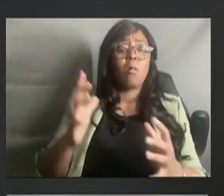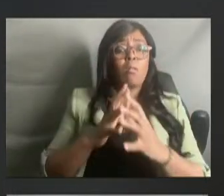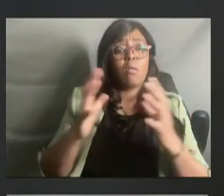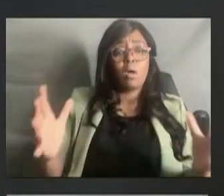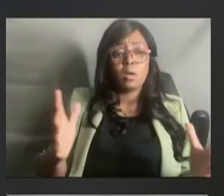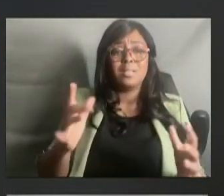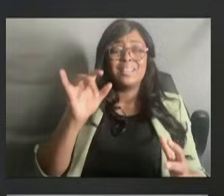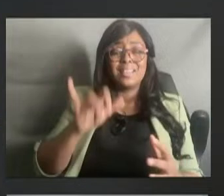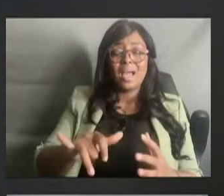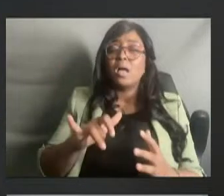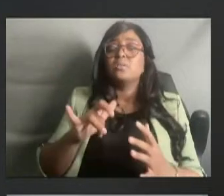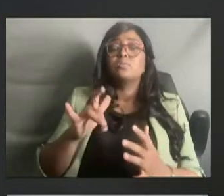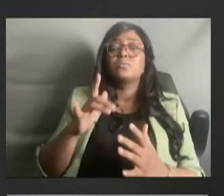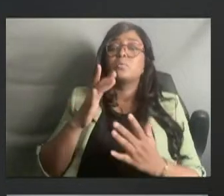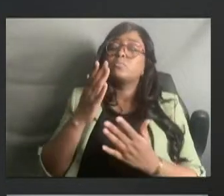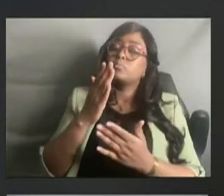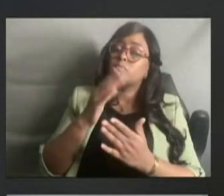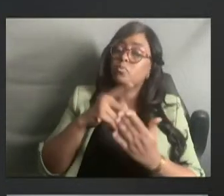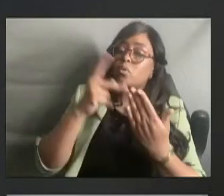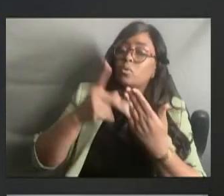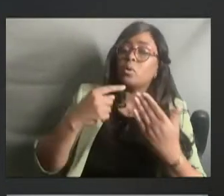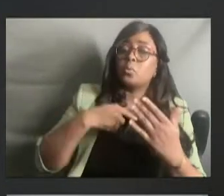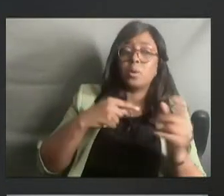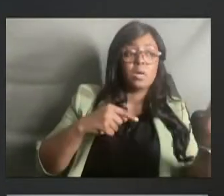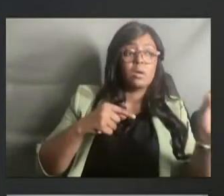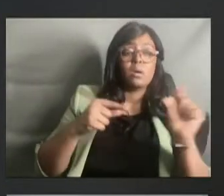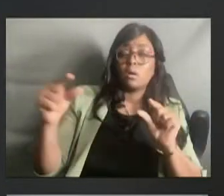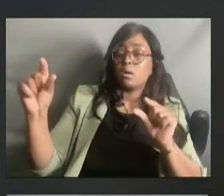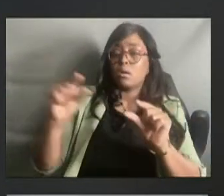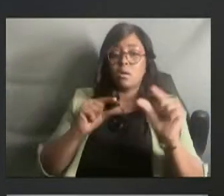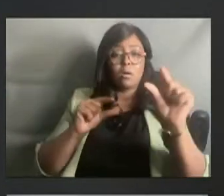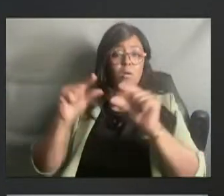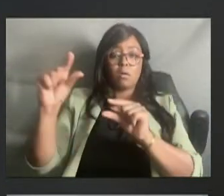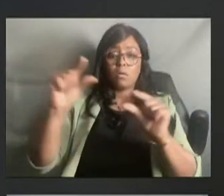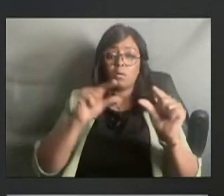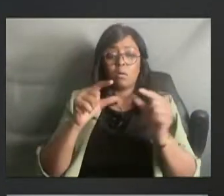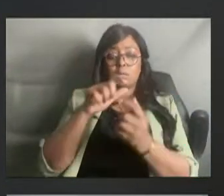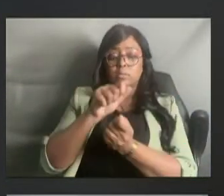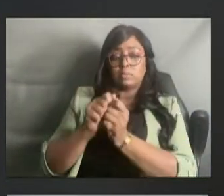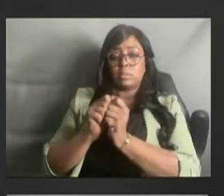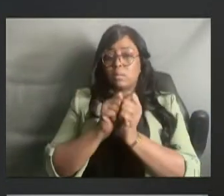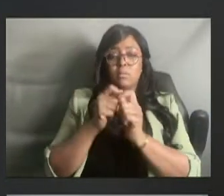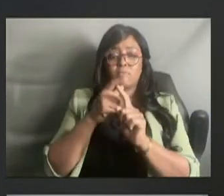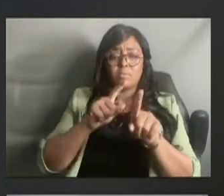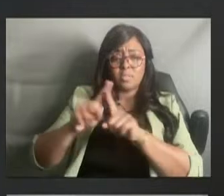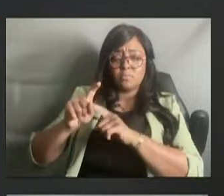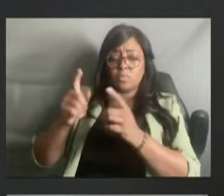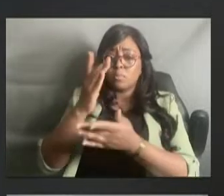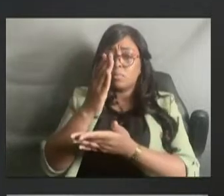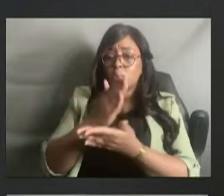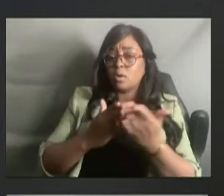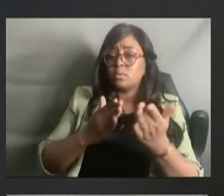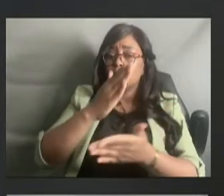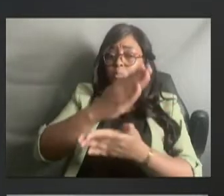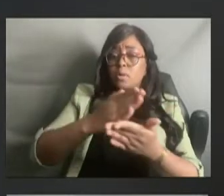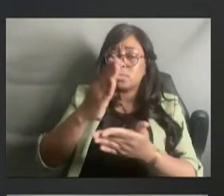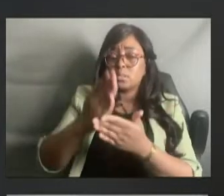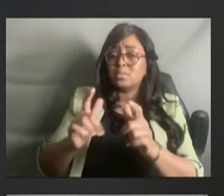program you may have heard an awful lot about. This has been a program that we've kind of piecemealed stuff together from